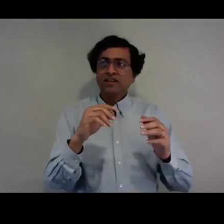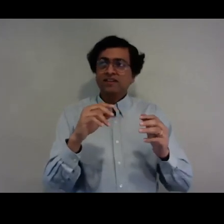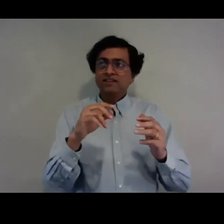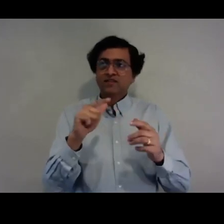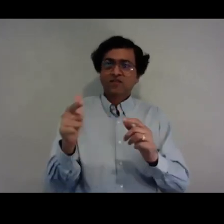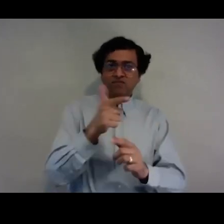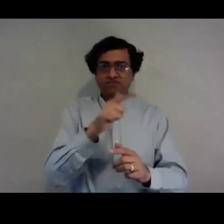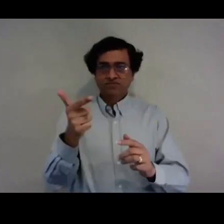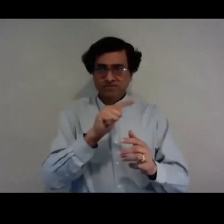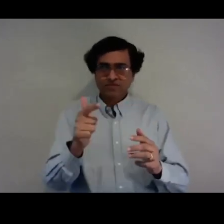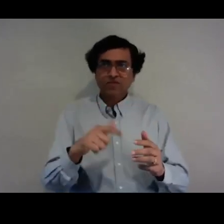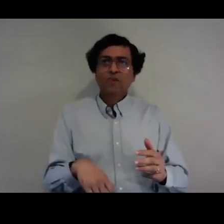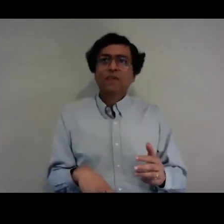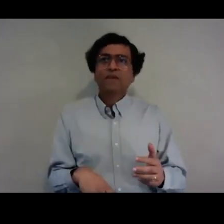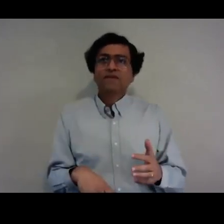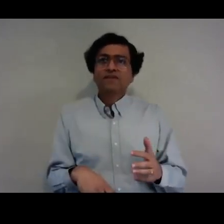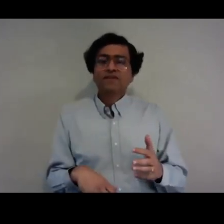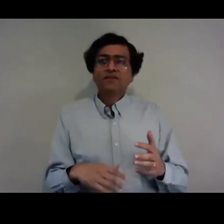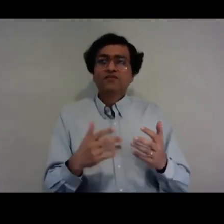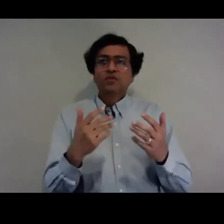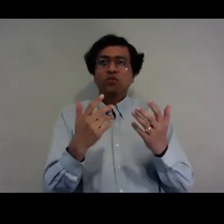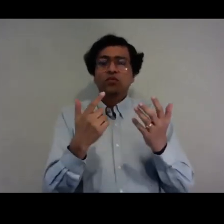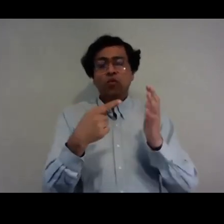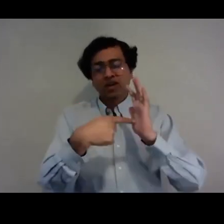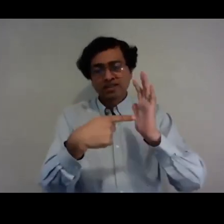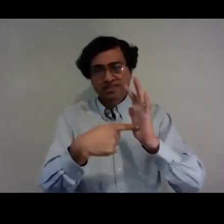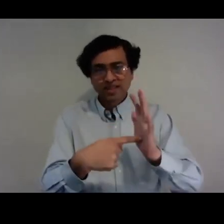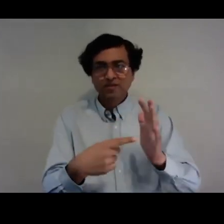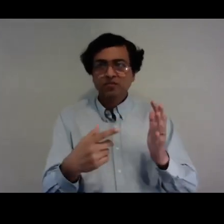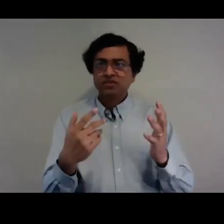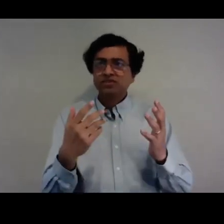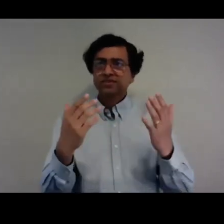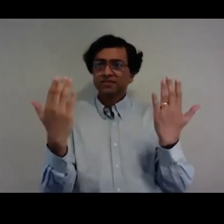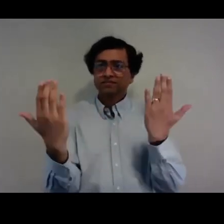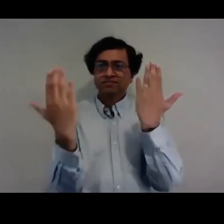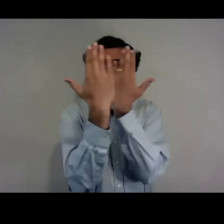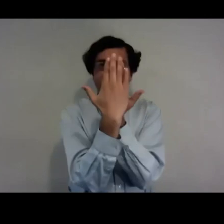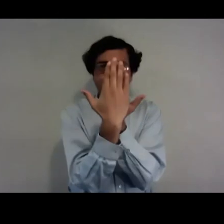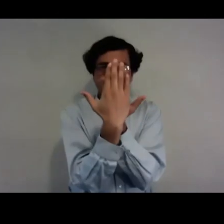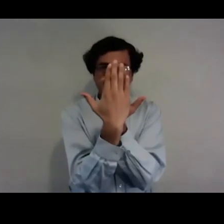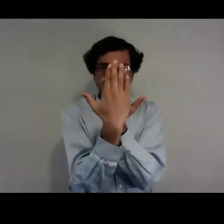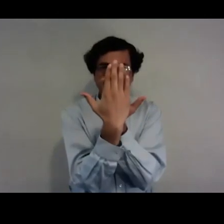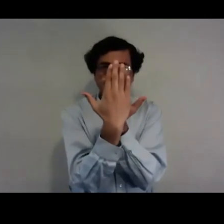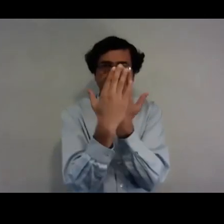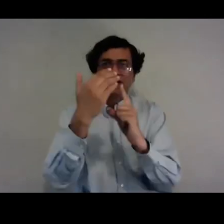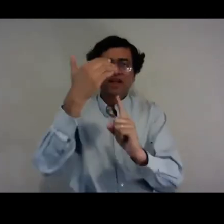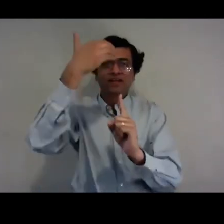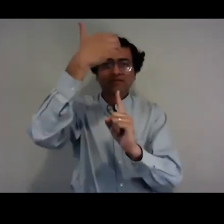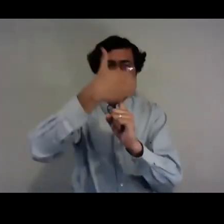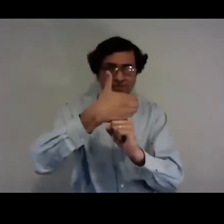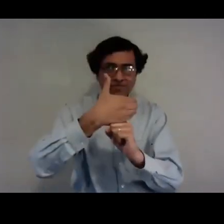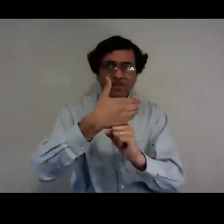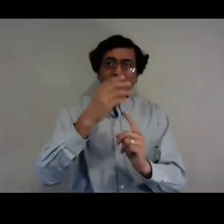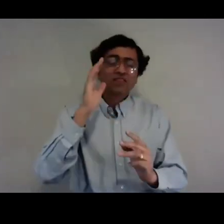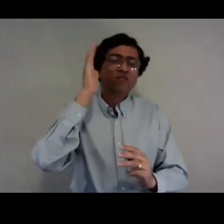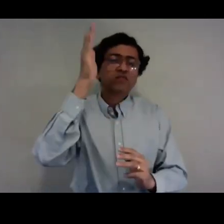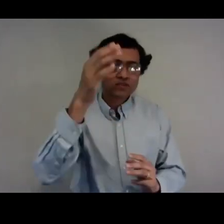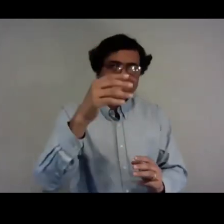When you are looking at one channel, or looking at dialogue then you want -- you